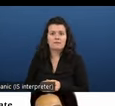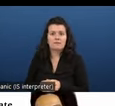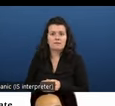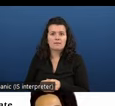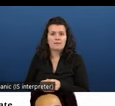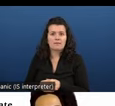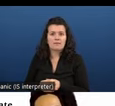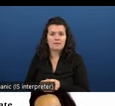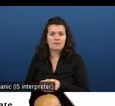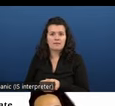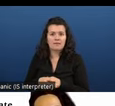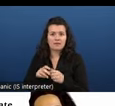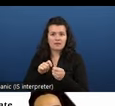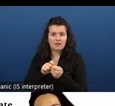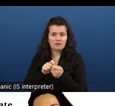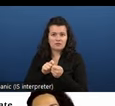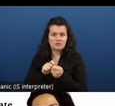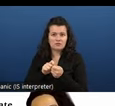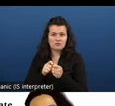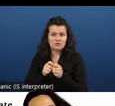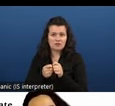into their, South Africa singles, and they 15:25:55 need to be carded.